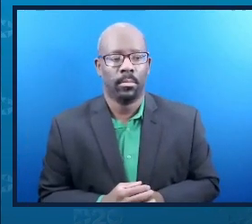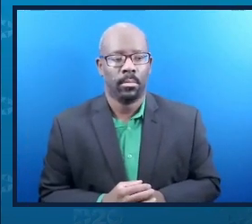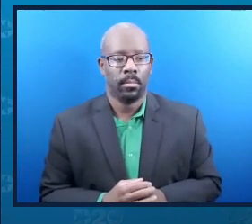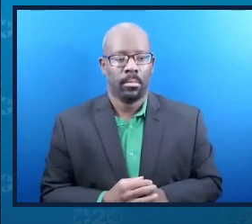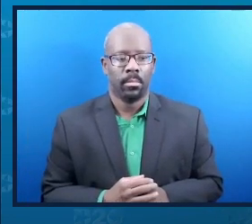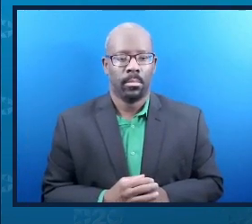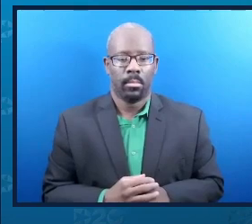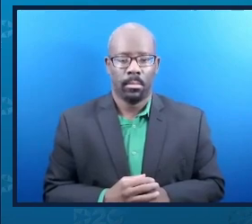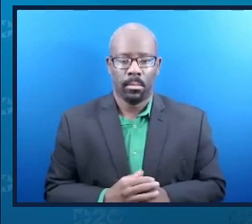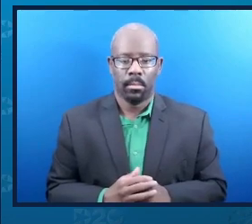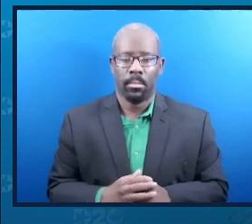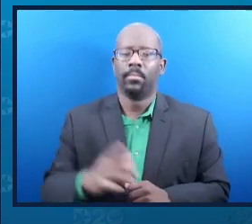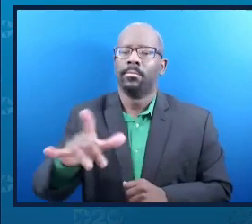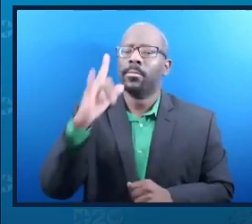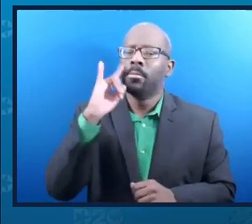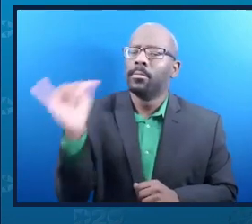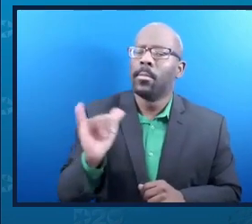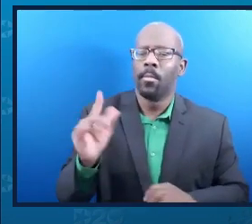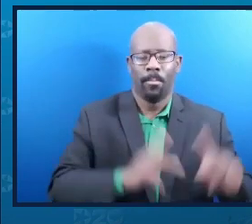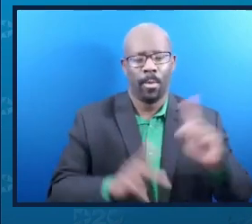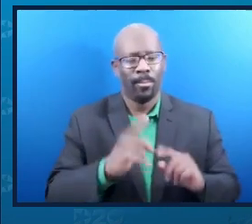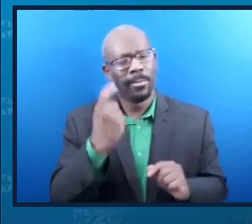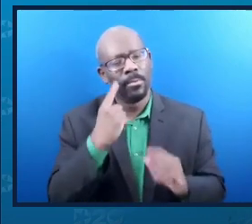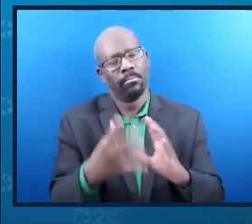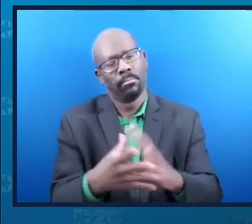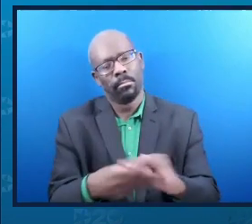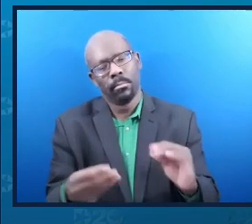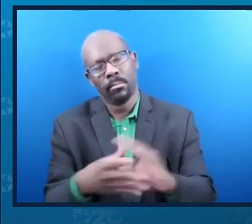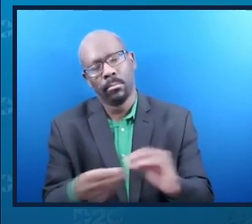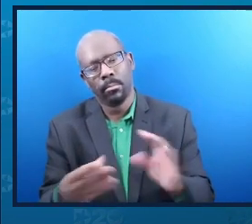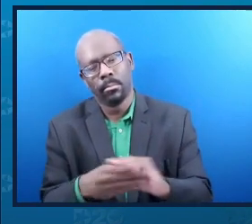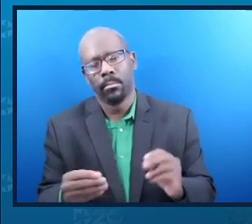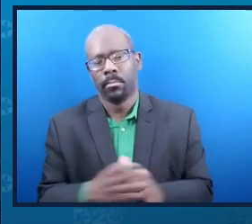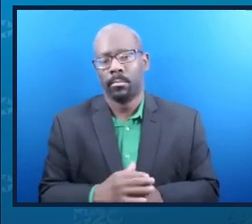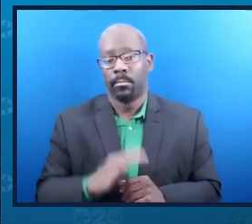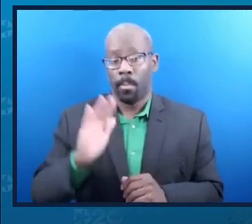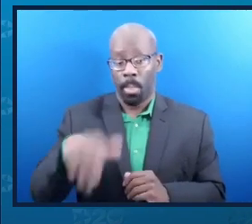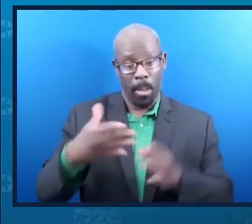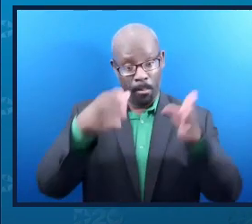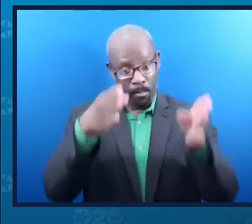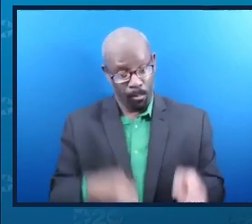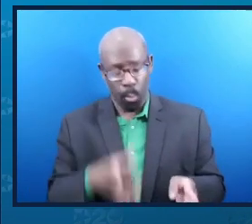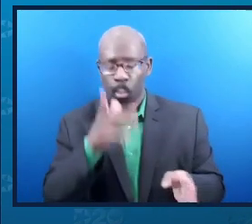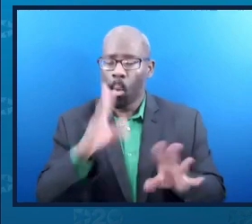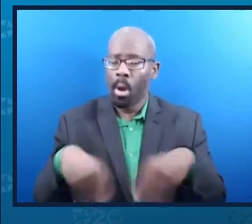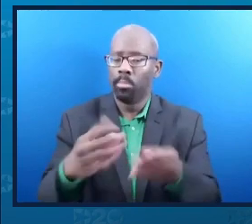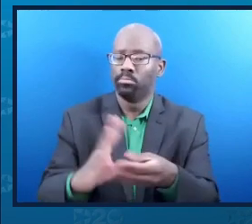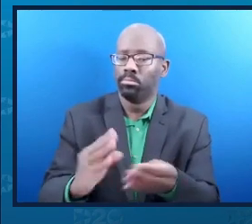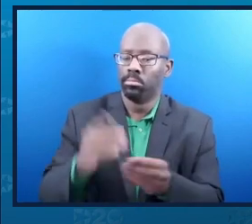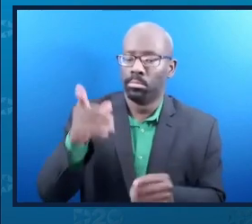LIKE THE FOLKS WITH HEARD FROM NEXT UP IS ANOTHER ACTIVIST